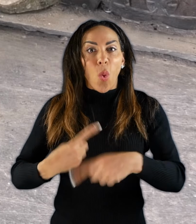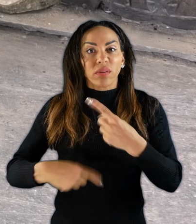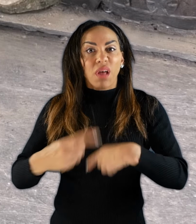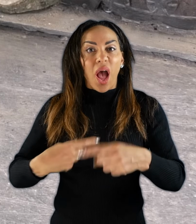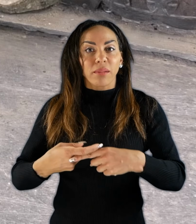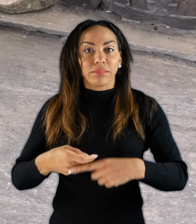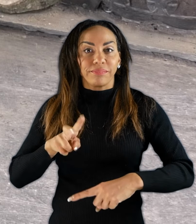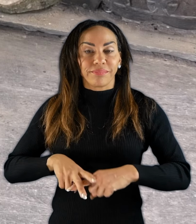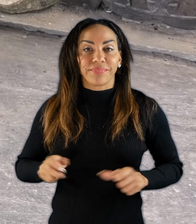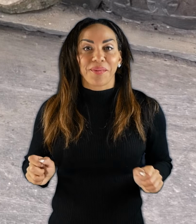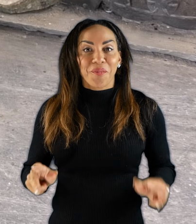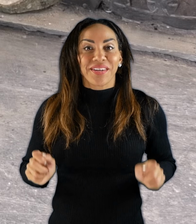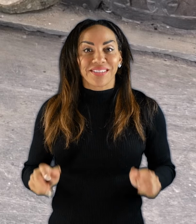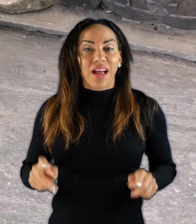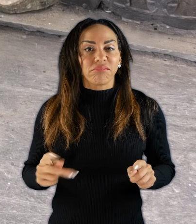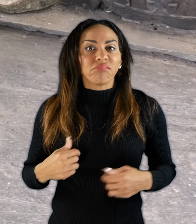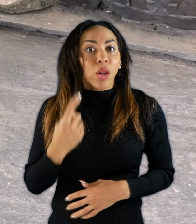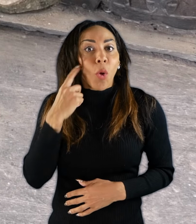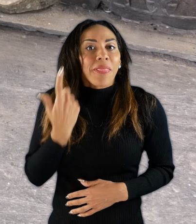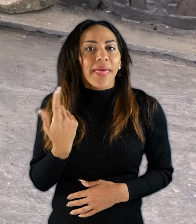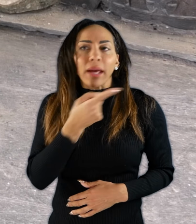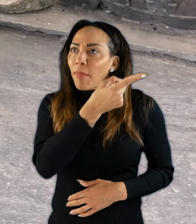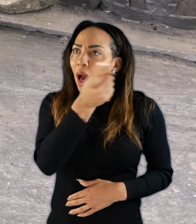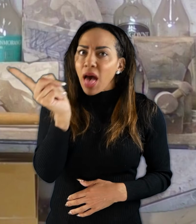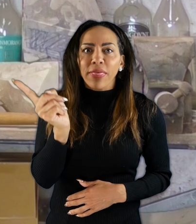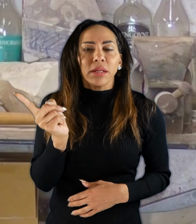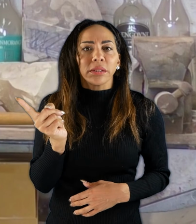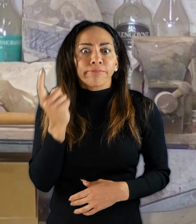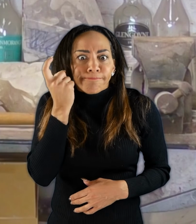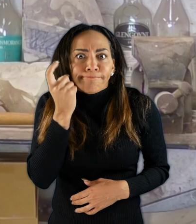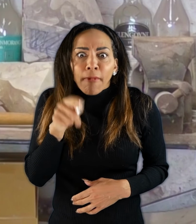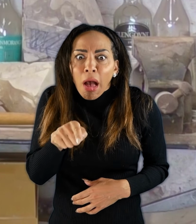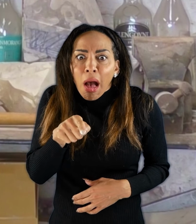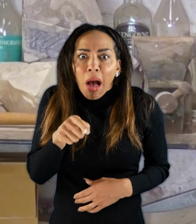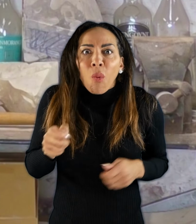And I don't really think about it, but other people do. For me, it's a liberating thing.